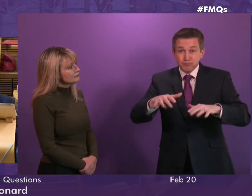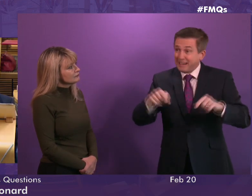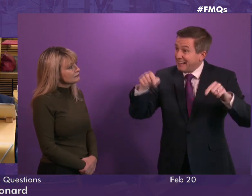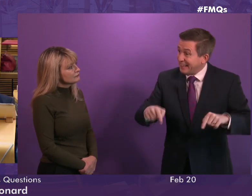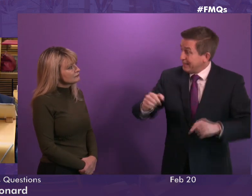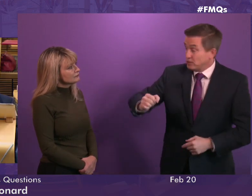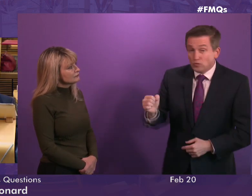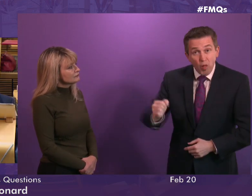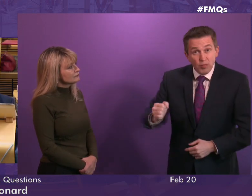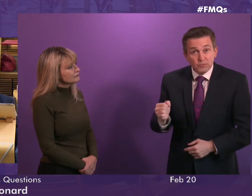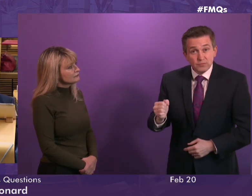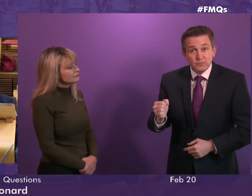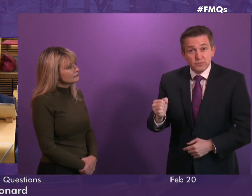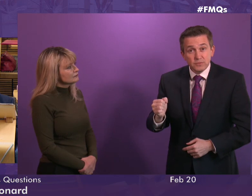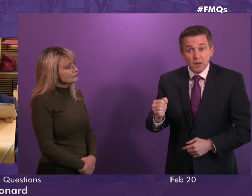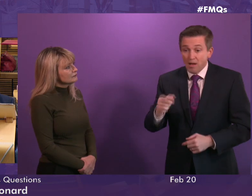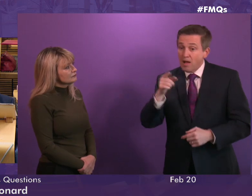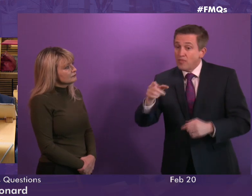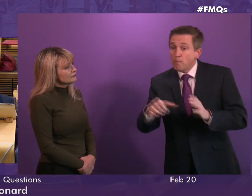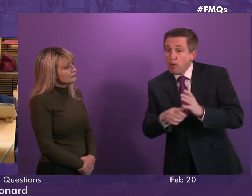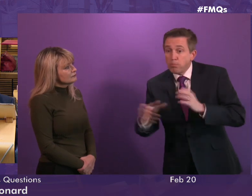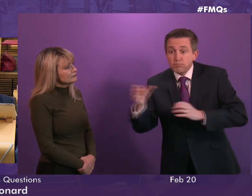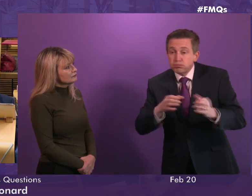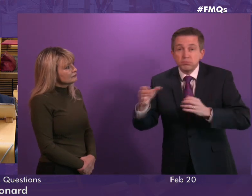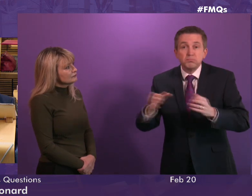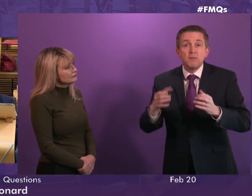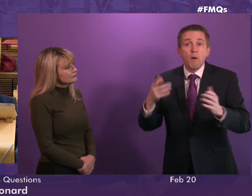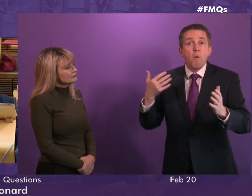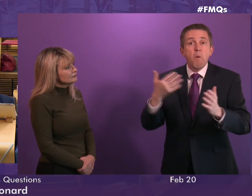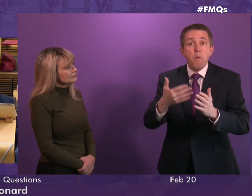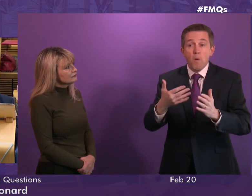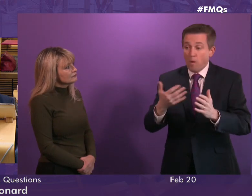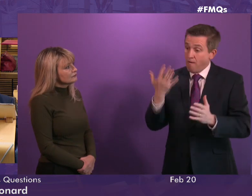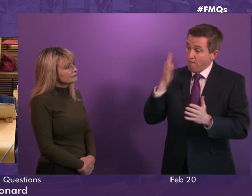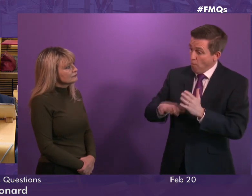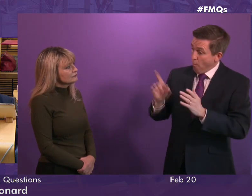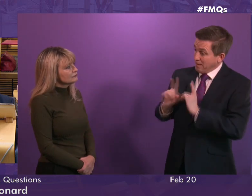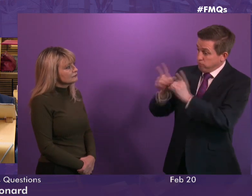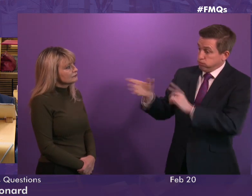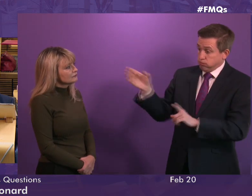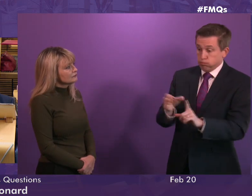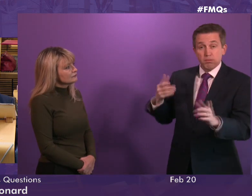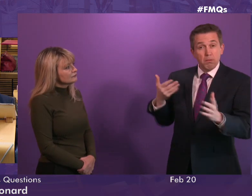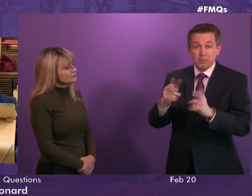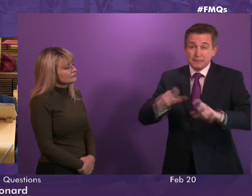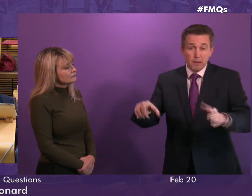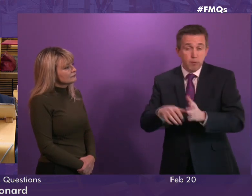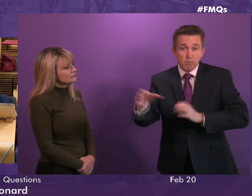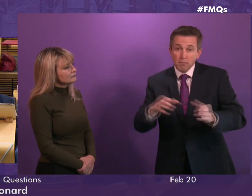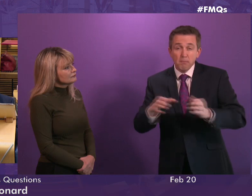Scotland, and it goes all the way back to the First Minister’s door. It takes at least